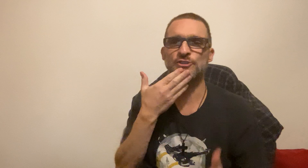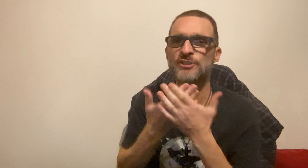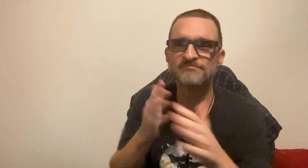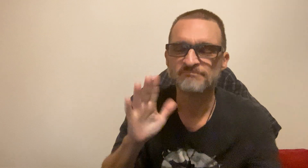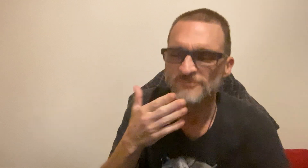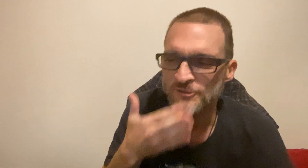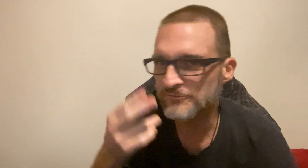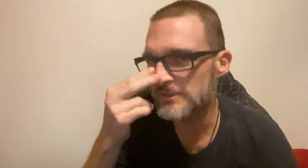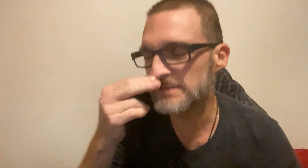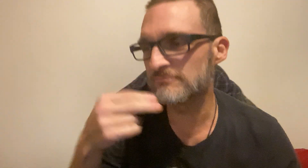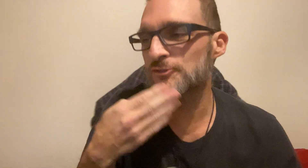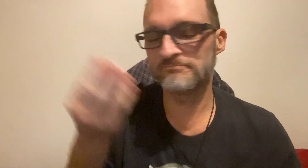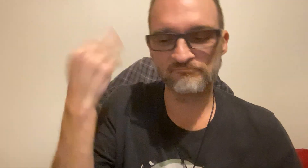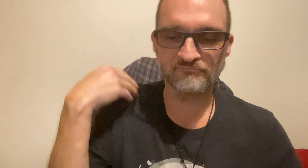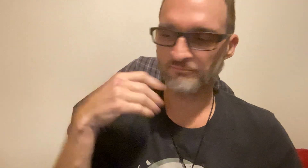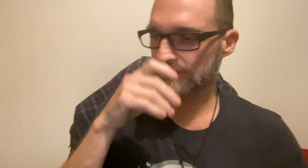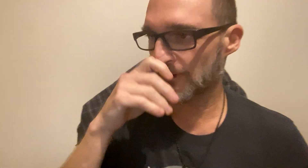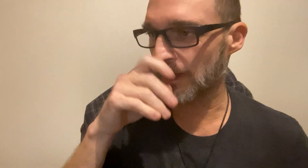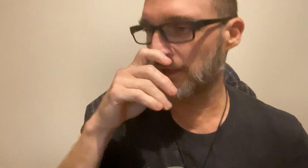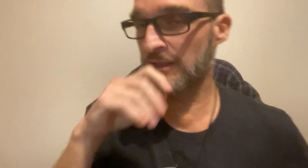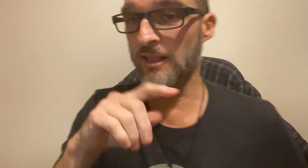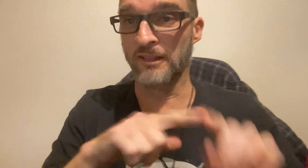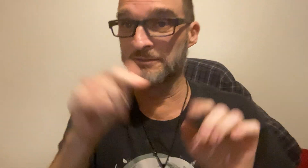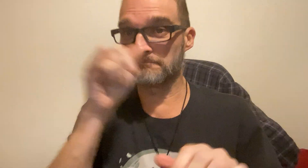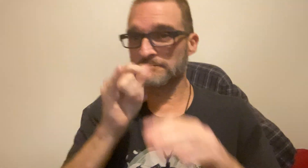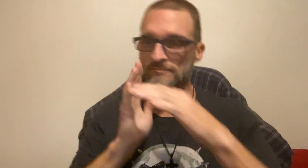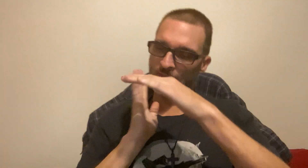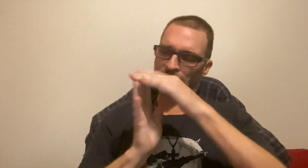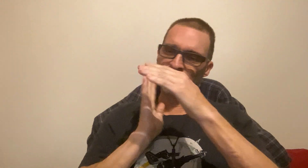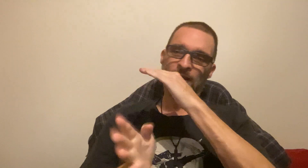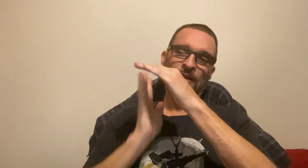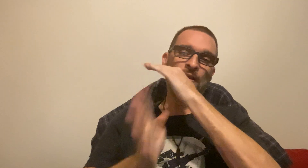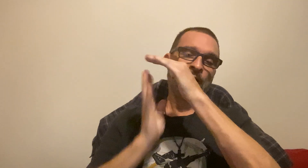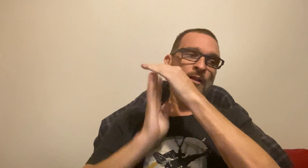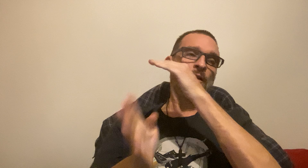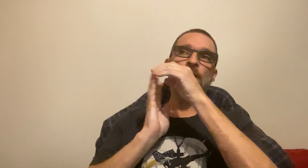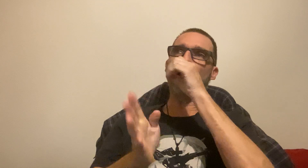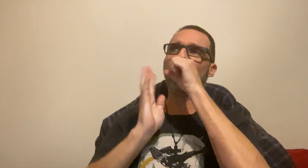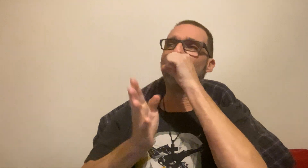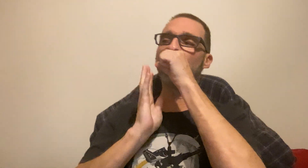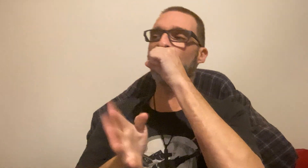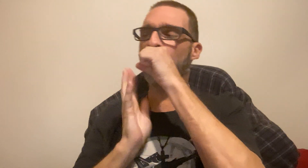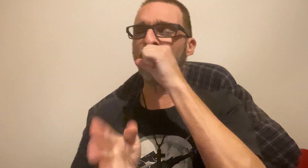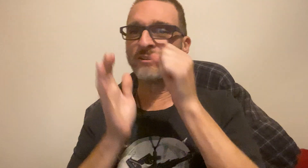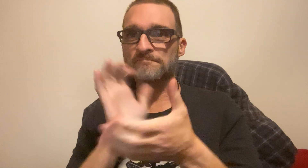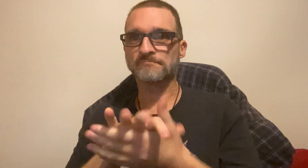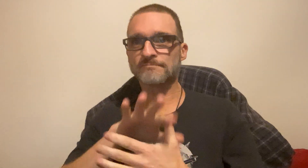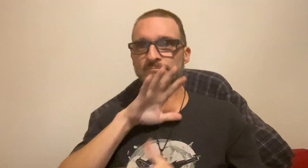Laughter is good. It's good to be funny. It's good memories. But whoa, we had so many people coming.